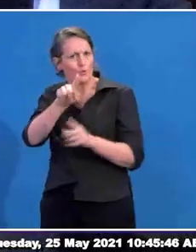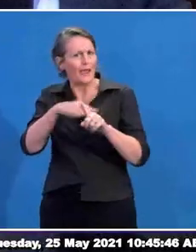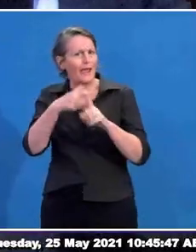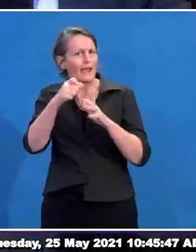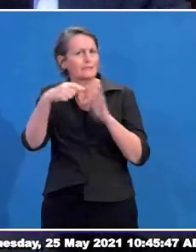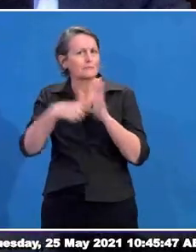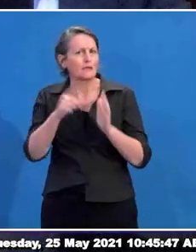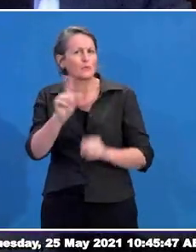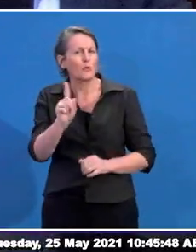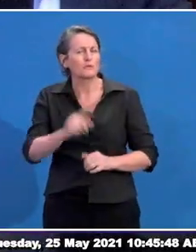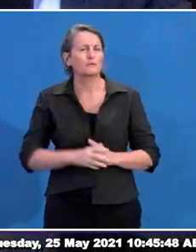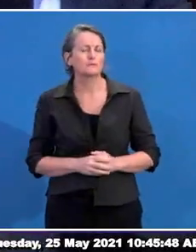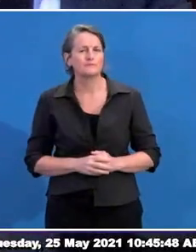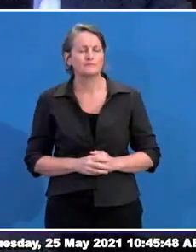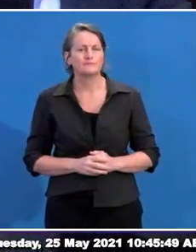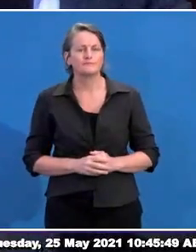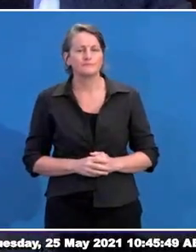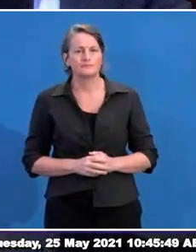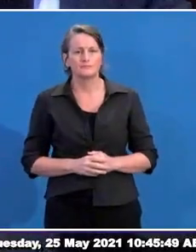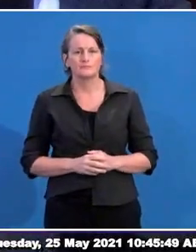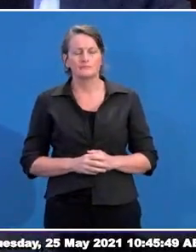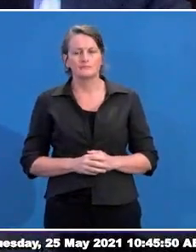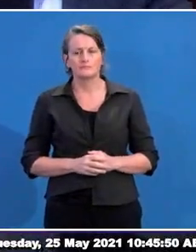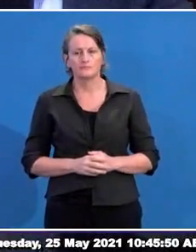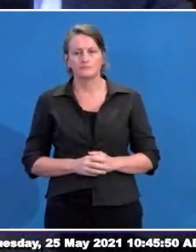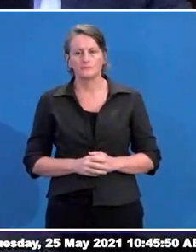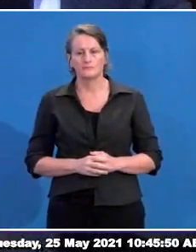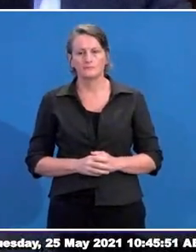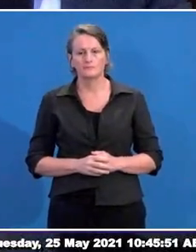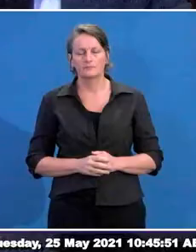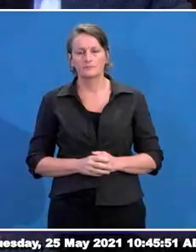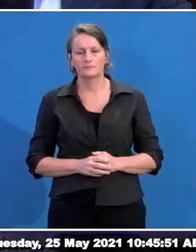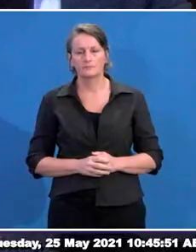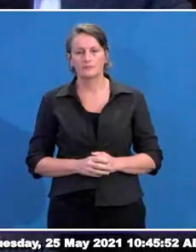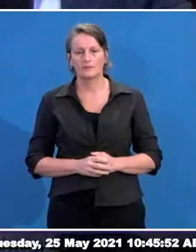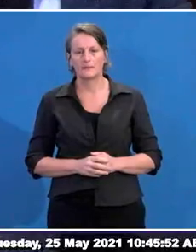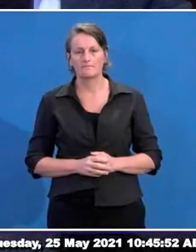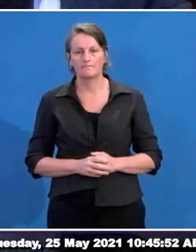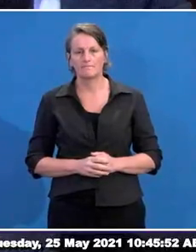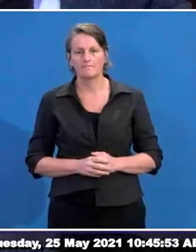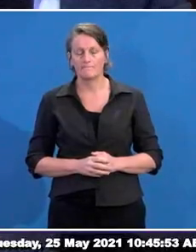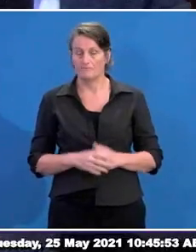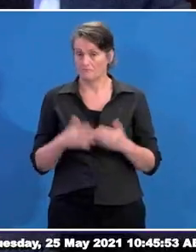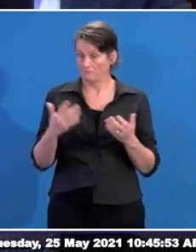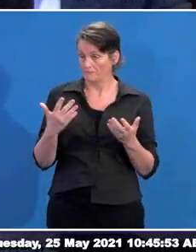What would you have expected to have seen in those records? I would have expected,